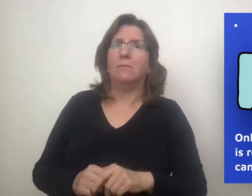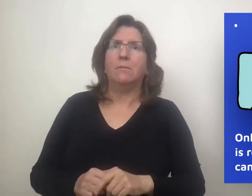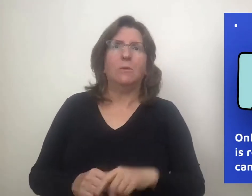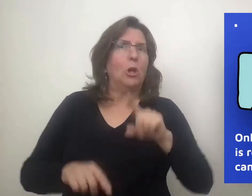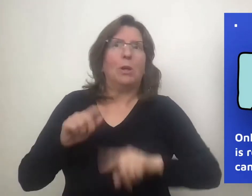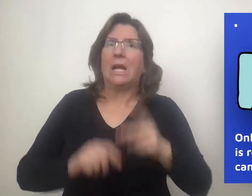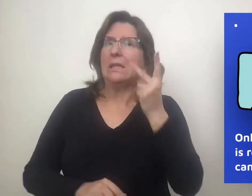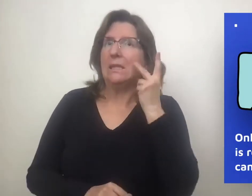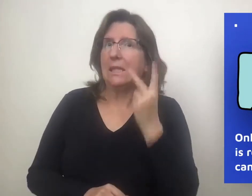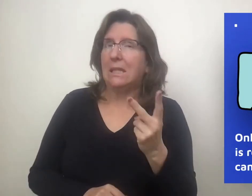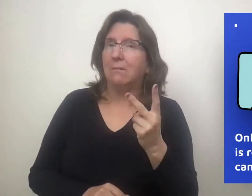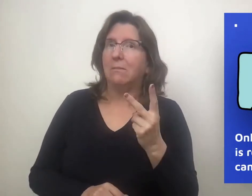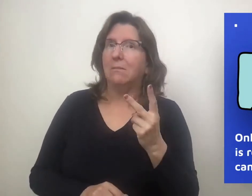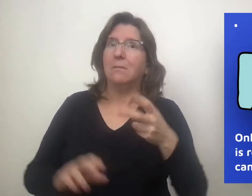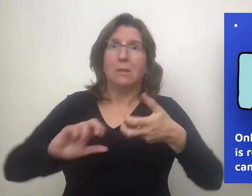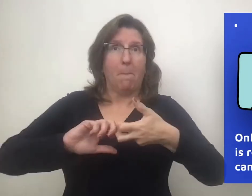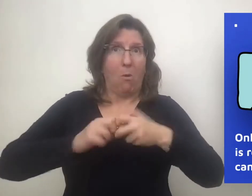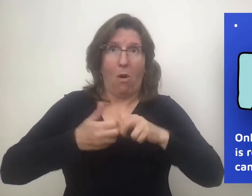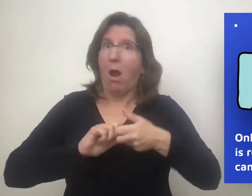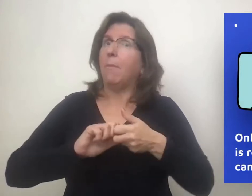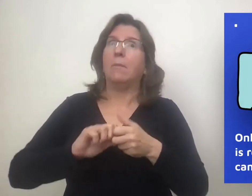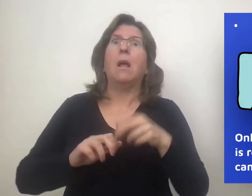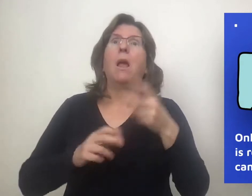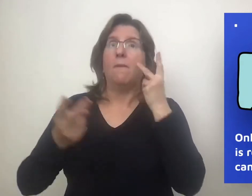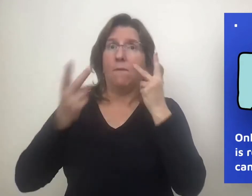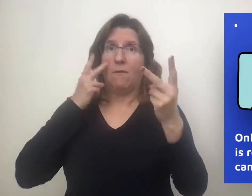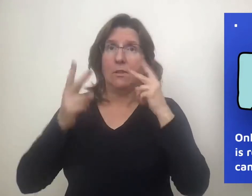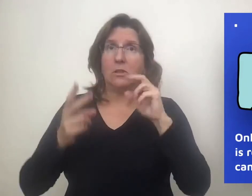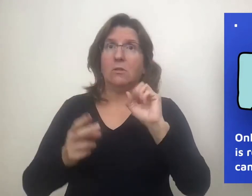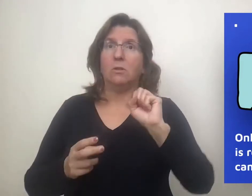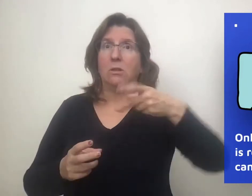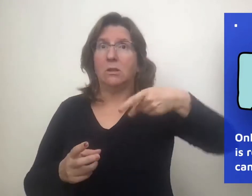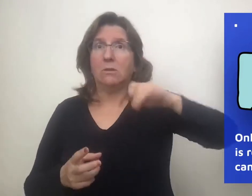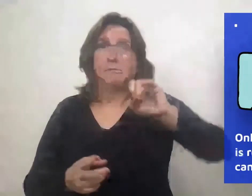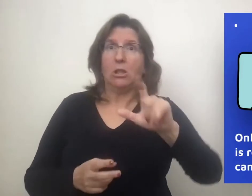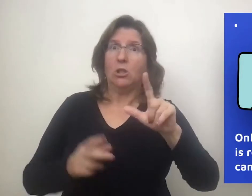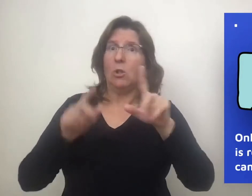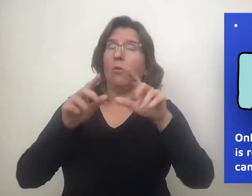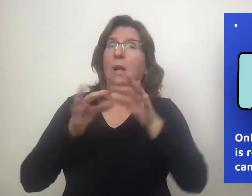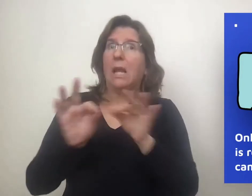Nor are others that might be in the environment visible.